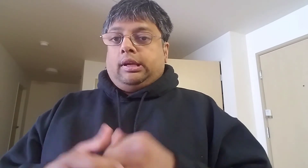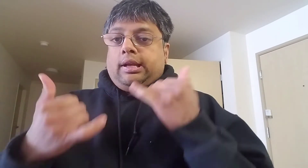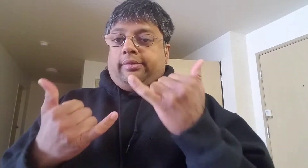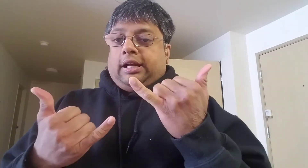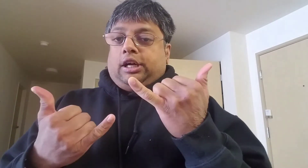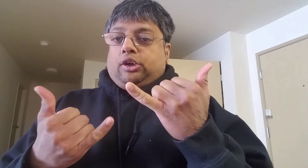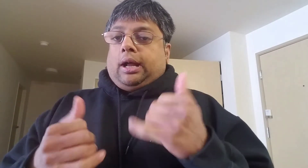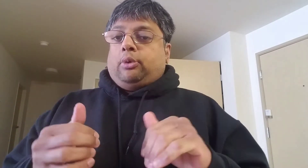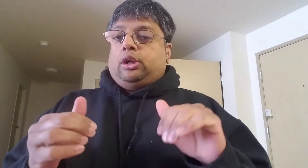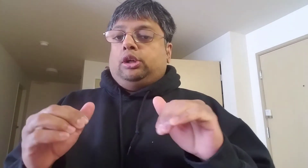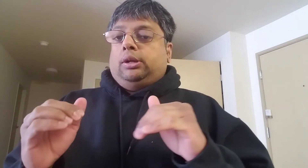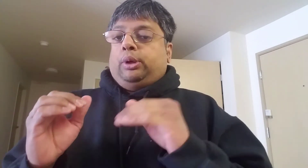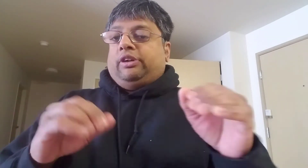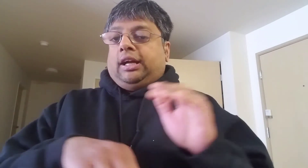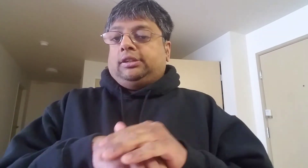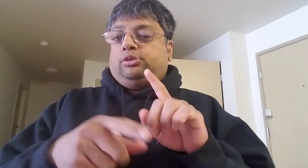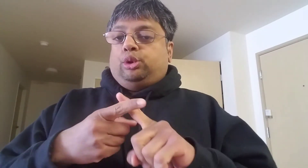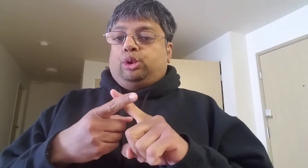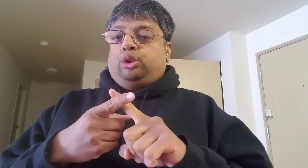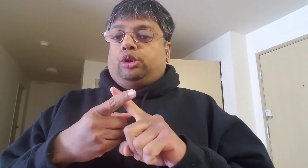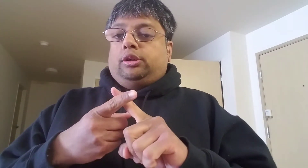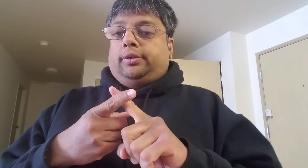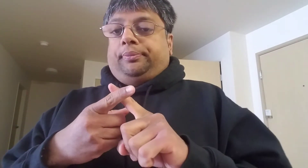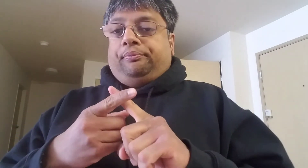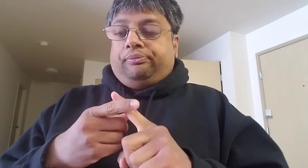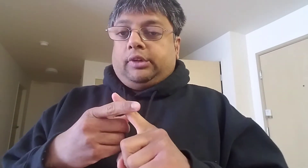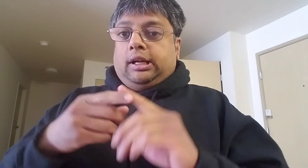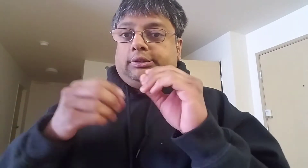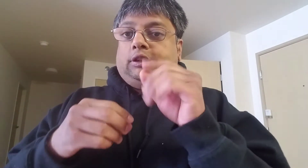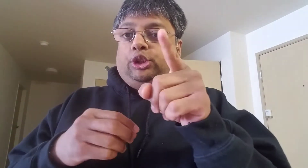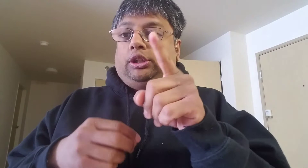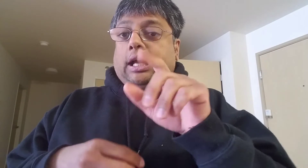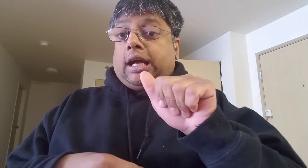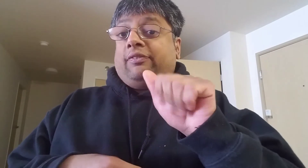Now.. we're moving on to... teaching you the ABC's.